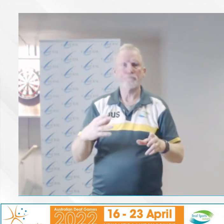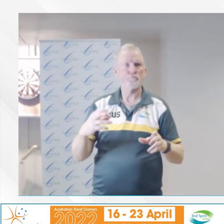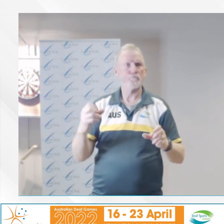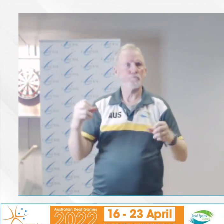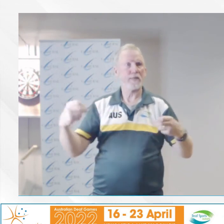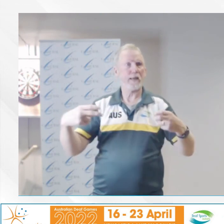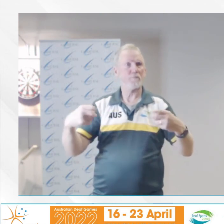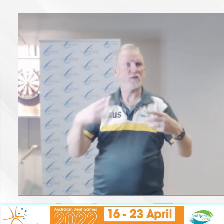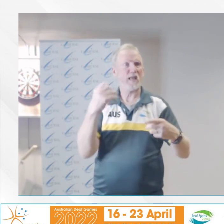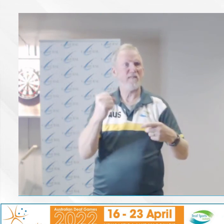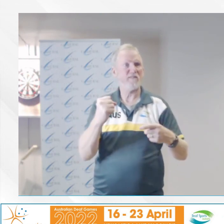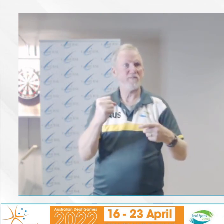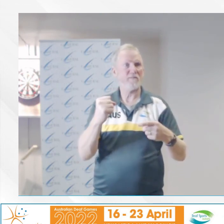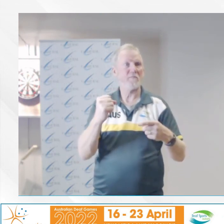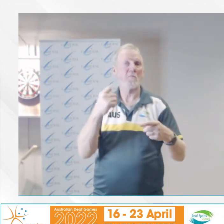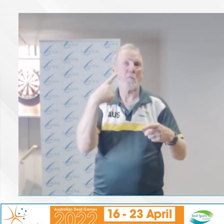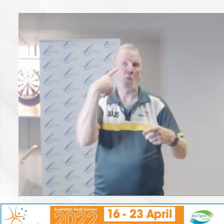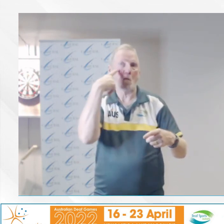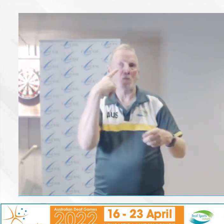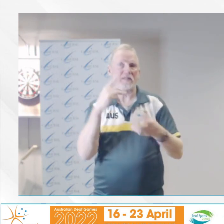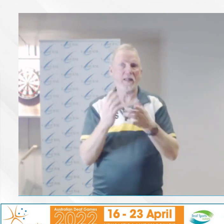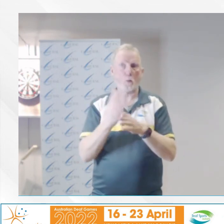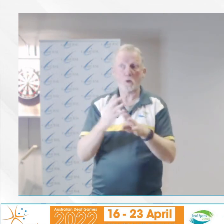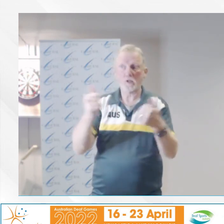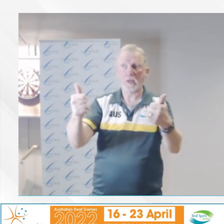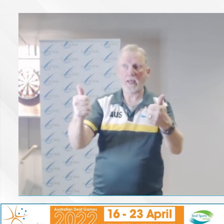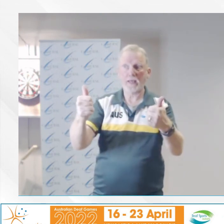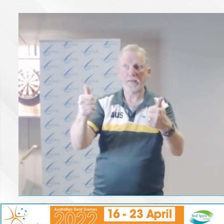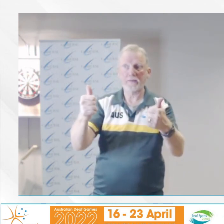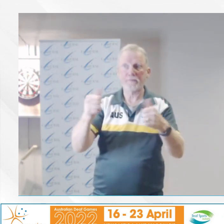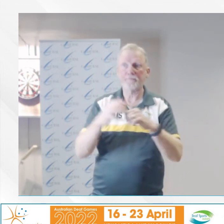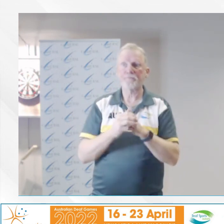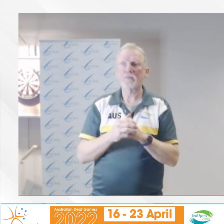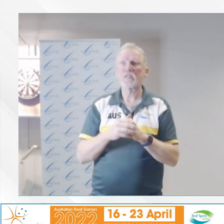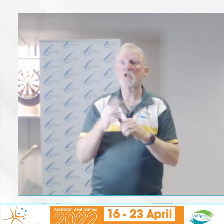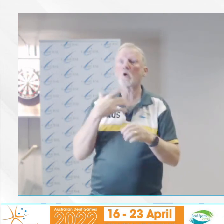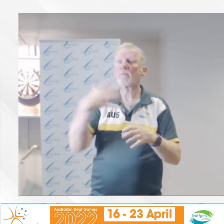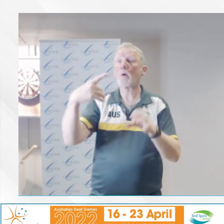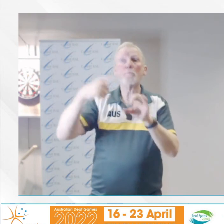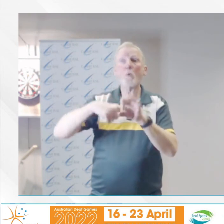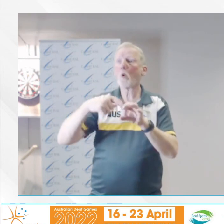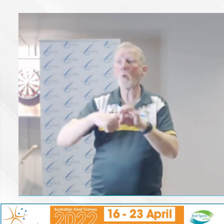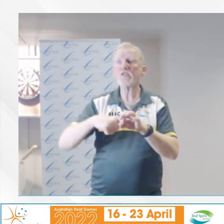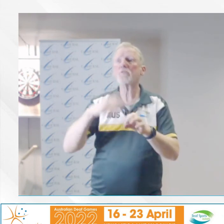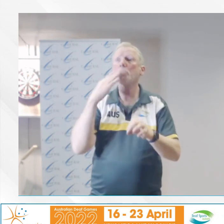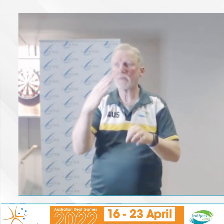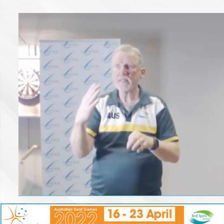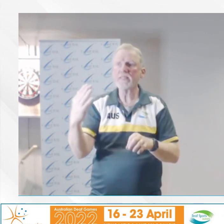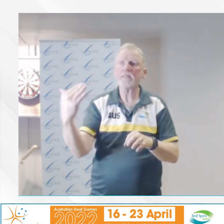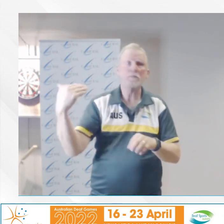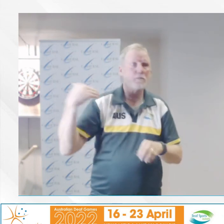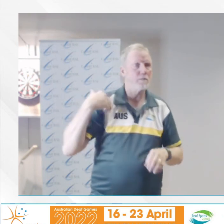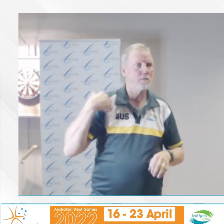on the closed captions or the cc button that's where captions will come up if you need them